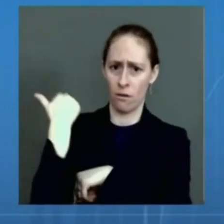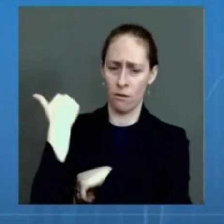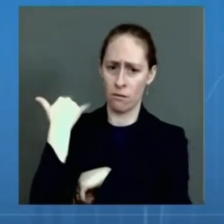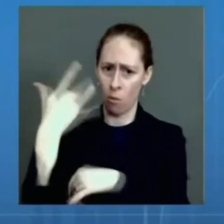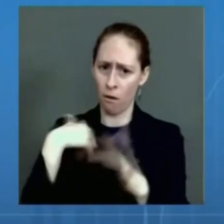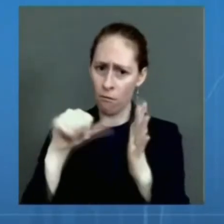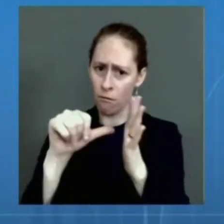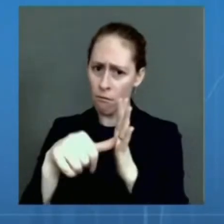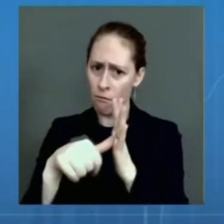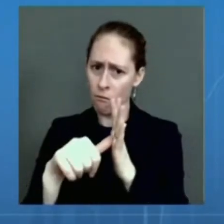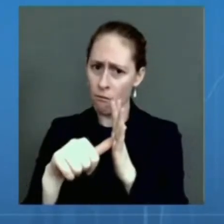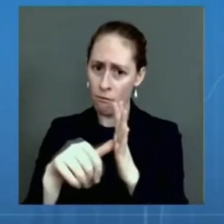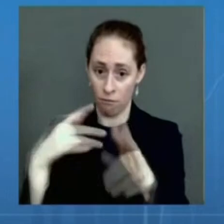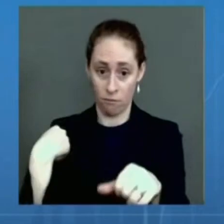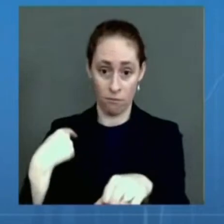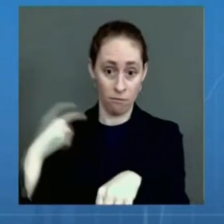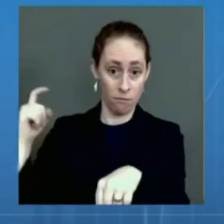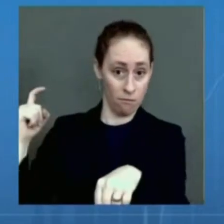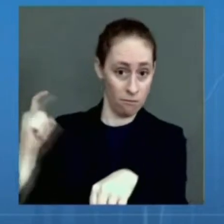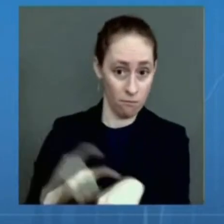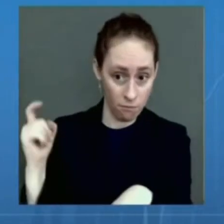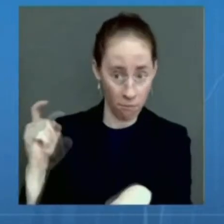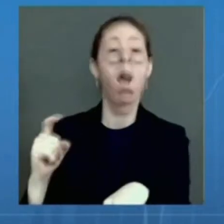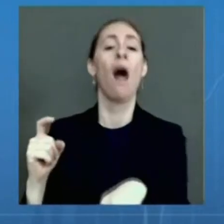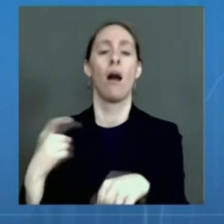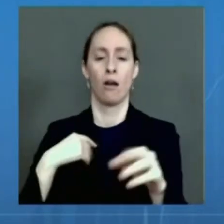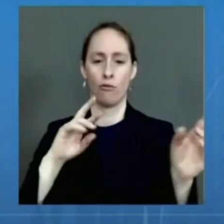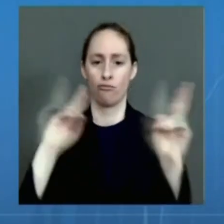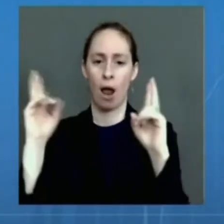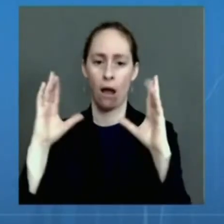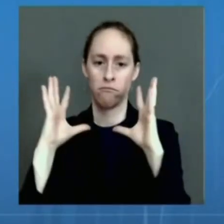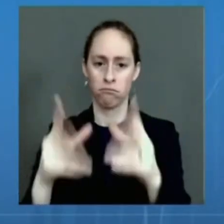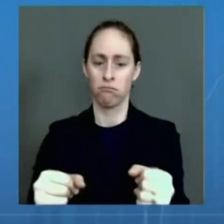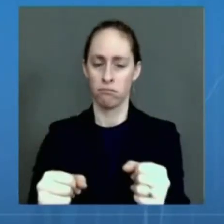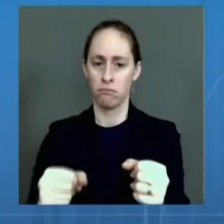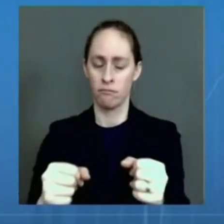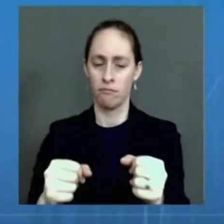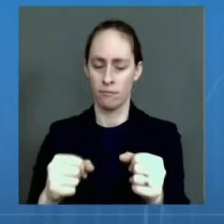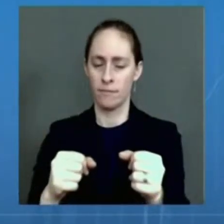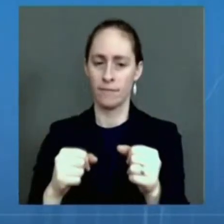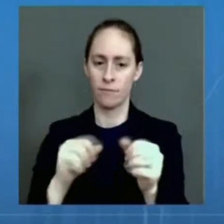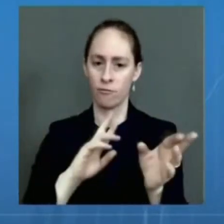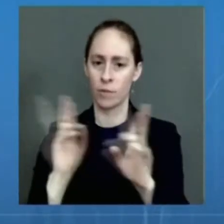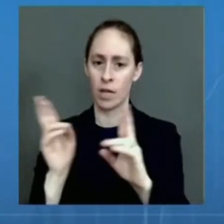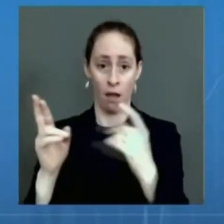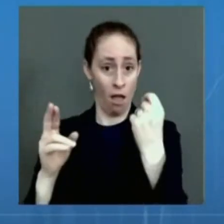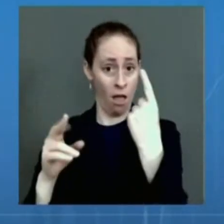IMPORTANCE OF GETTING THE BOOST